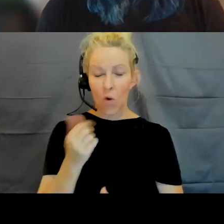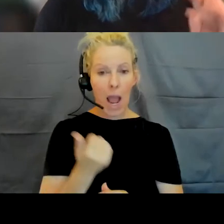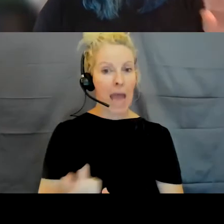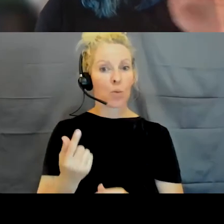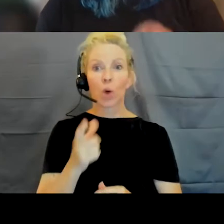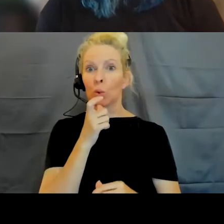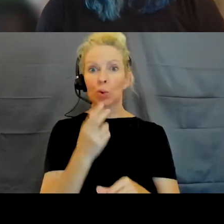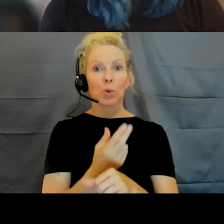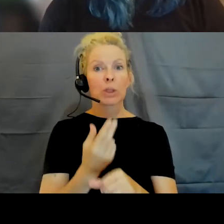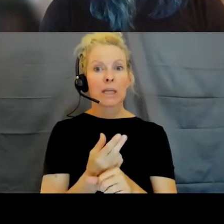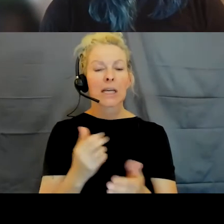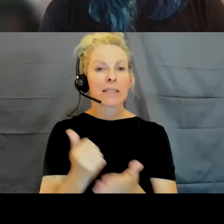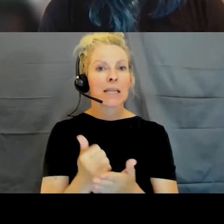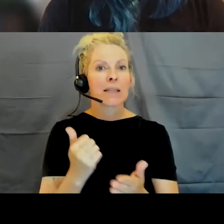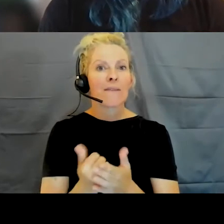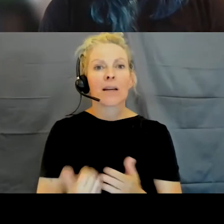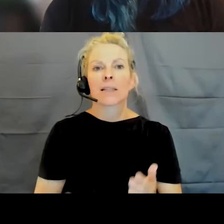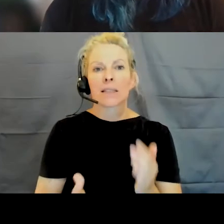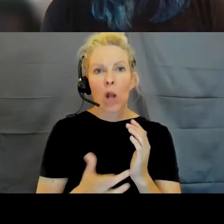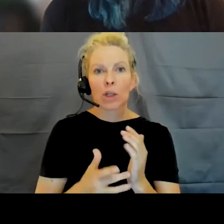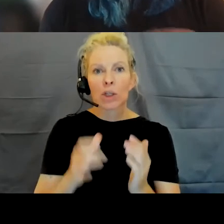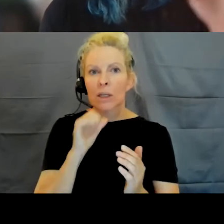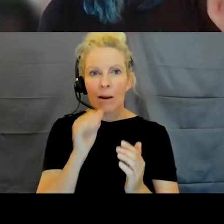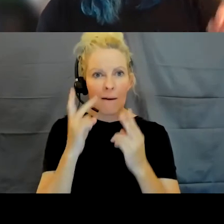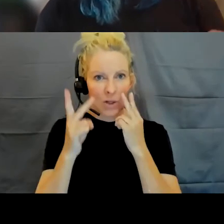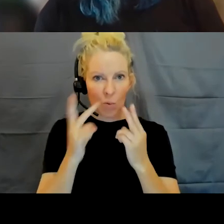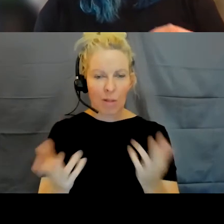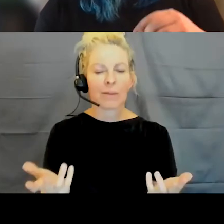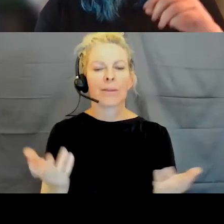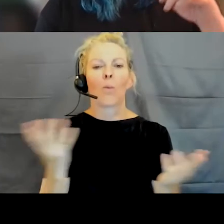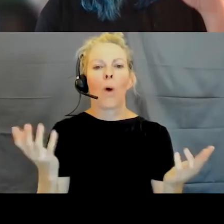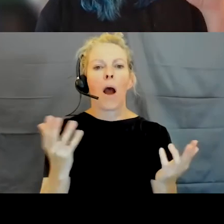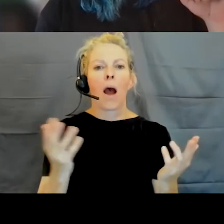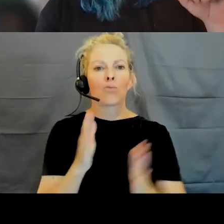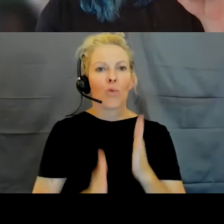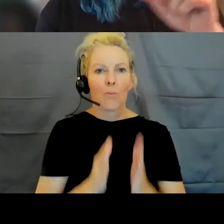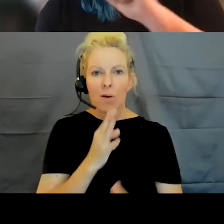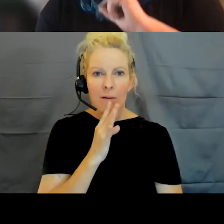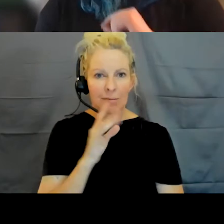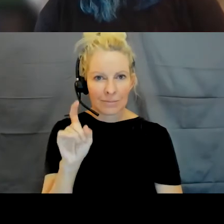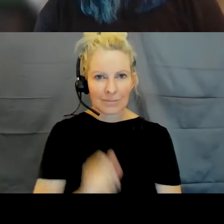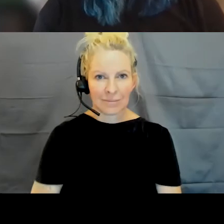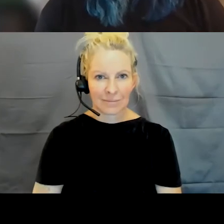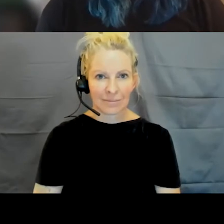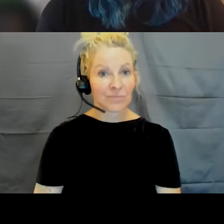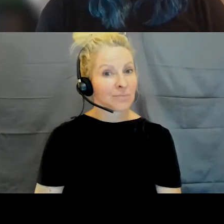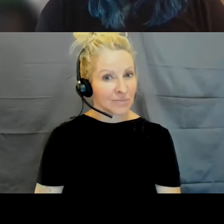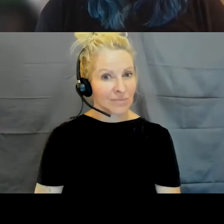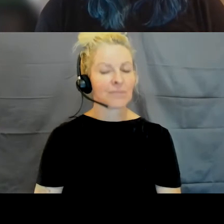referencing the visual interface? If we look at our accessibility panel, it will tell us,